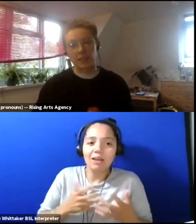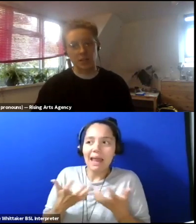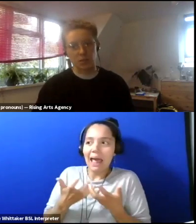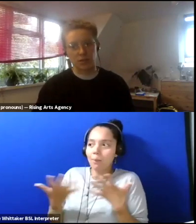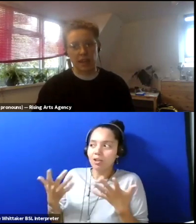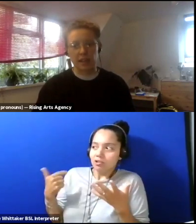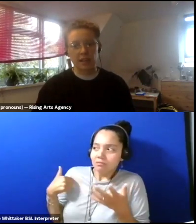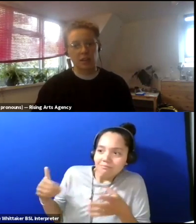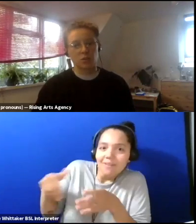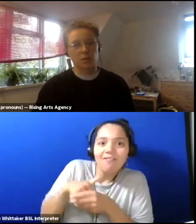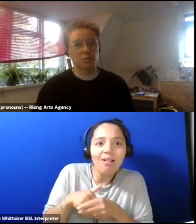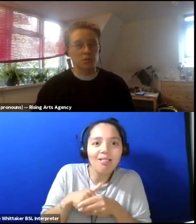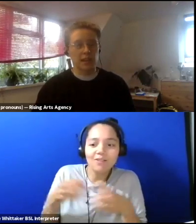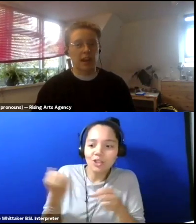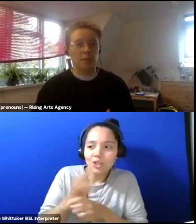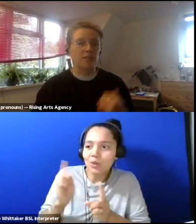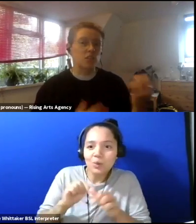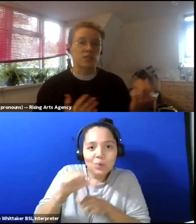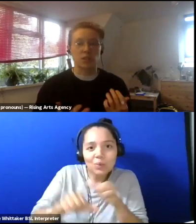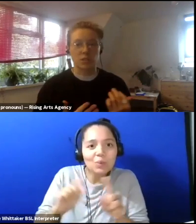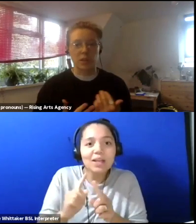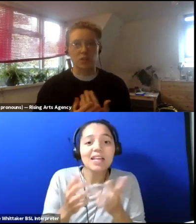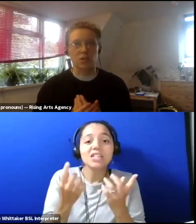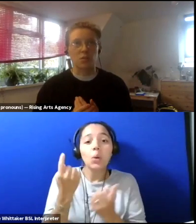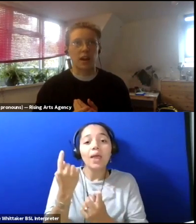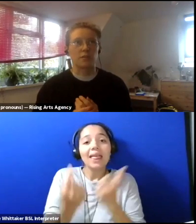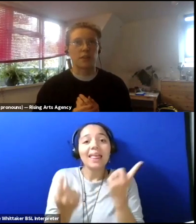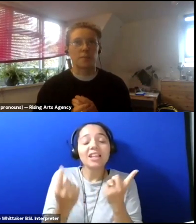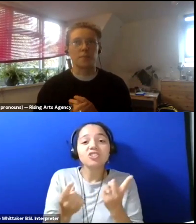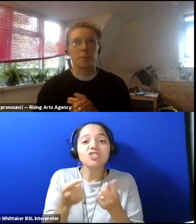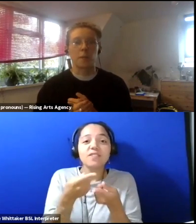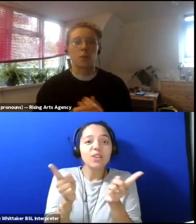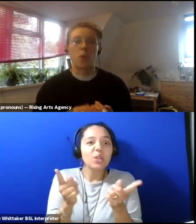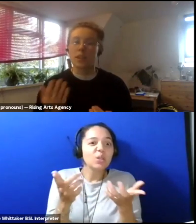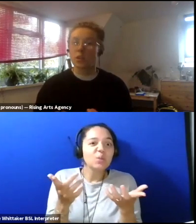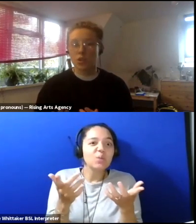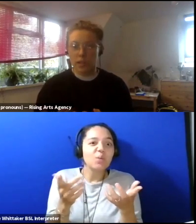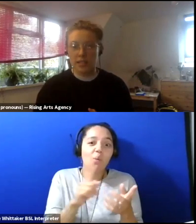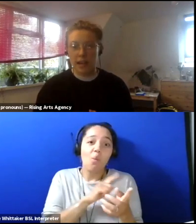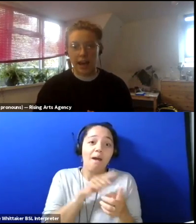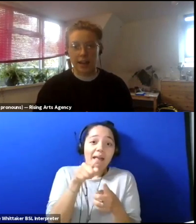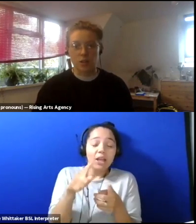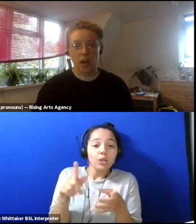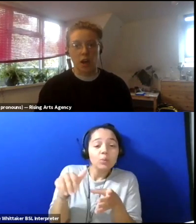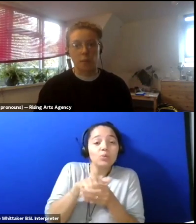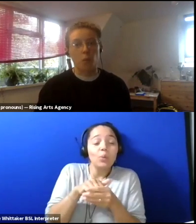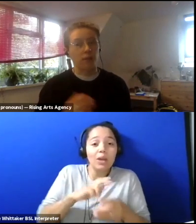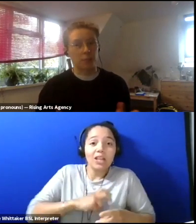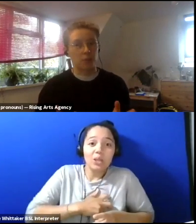be involved and that sort of thing. So I was wondering if each of you could speak to why you joined and what that